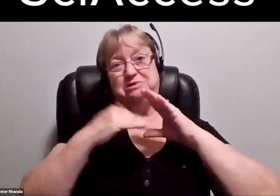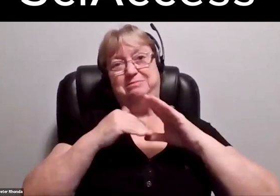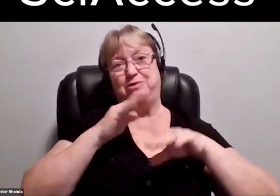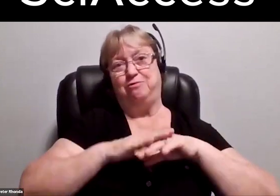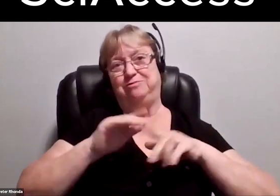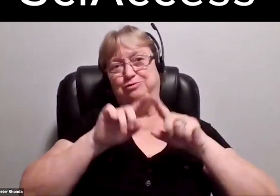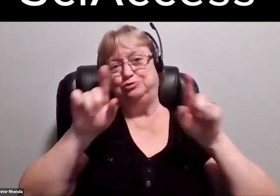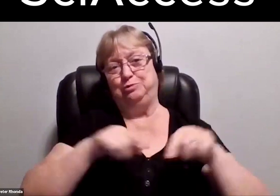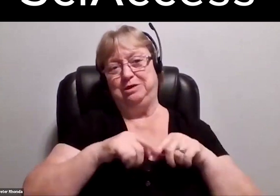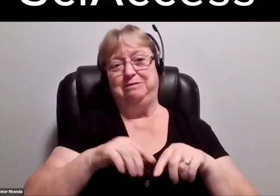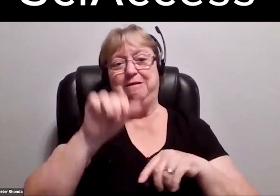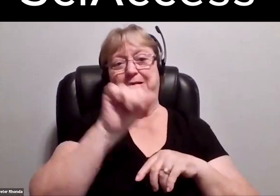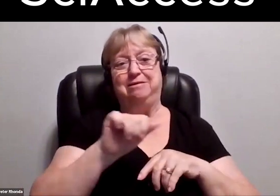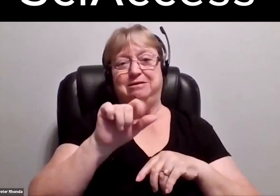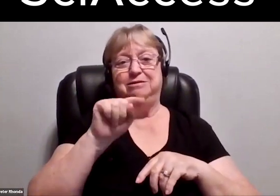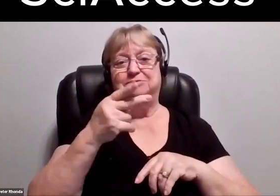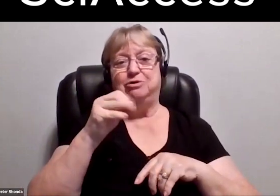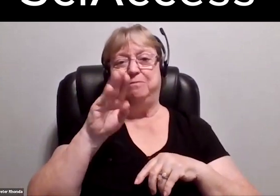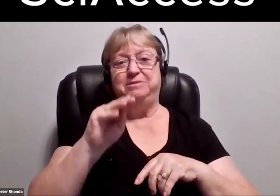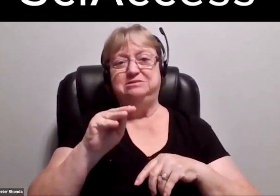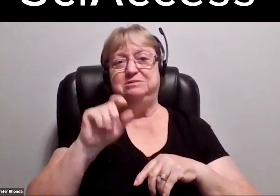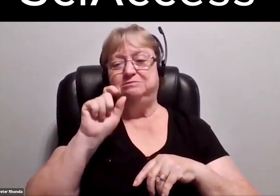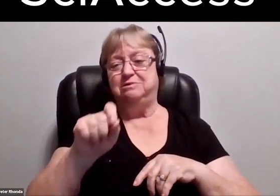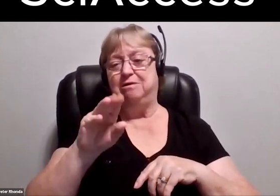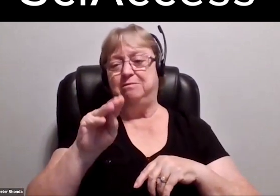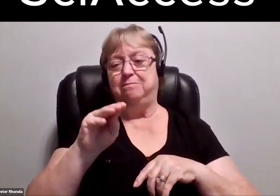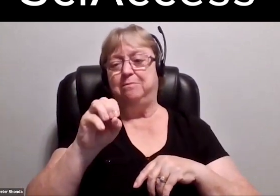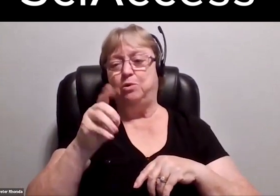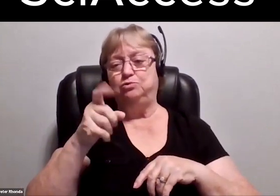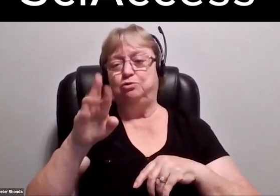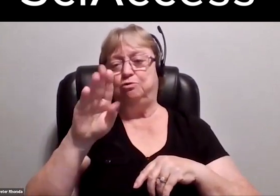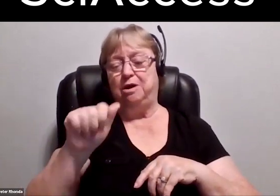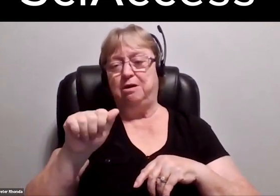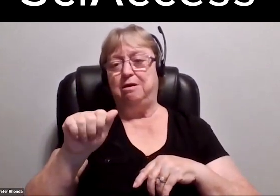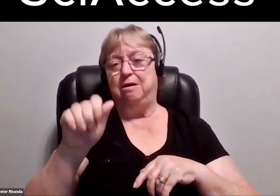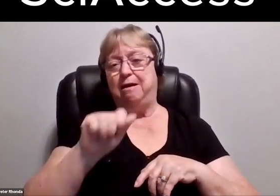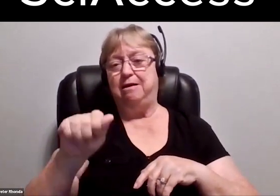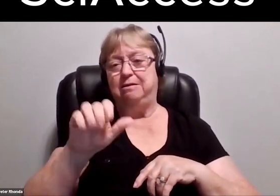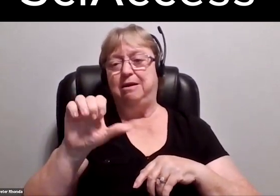thomas.madura@sjsu.edu.